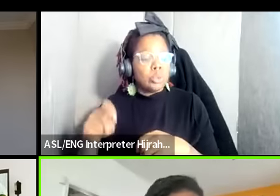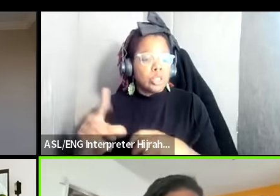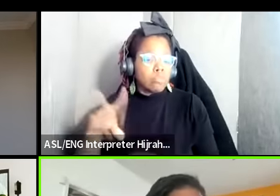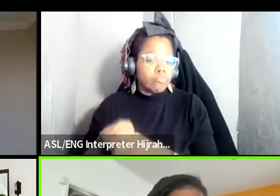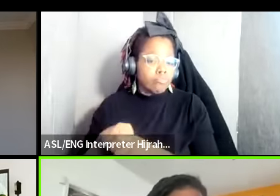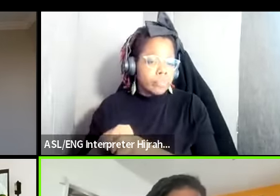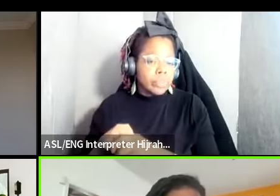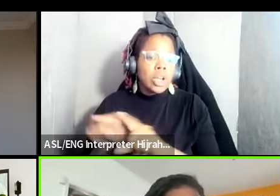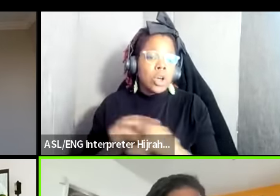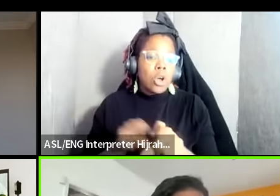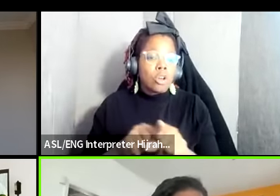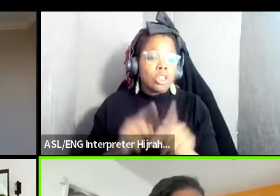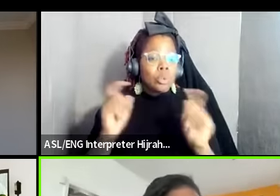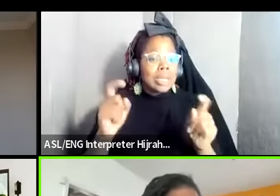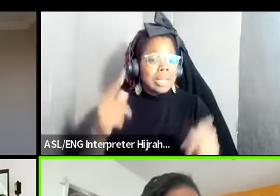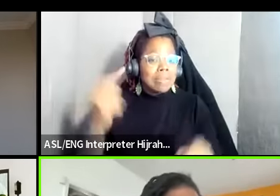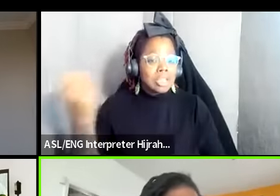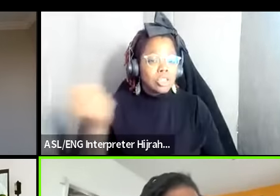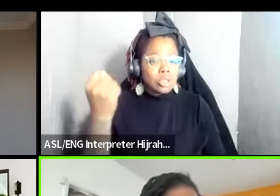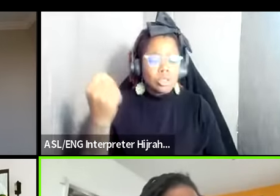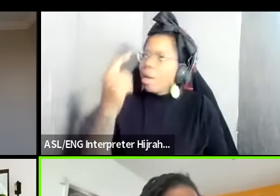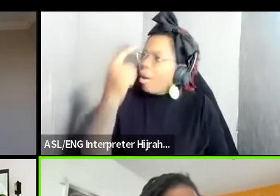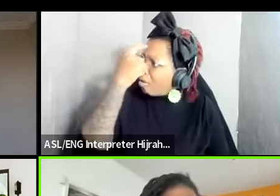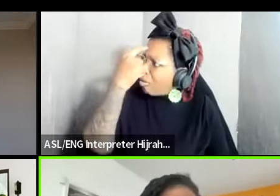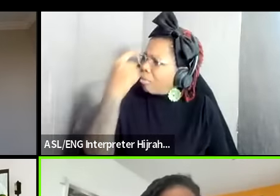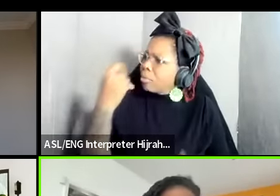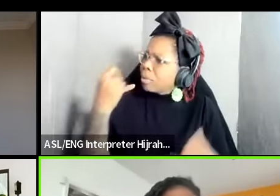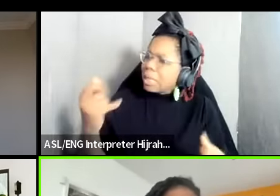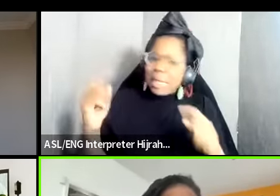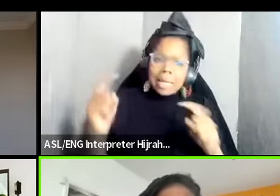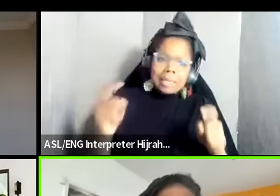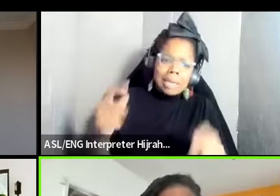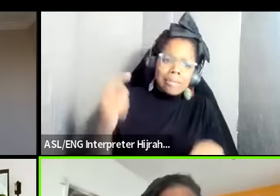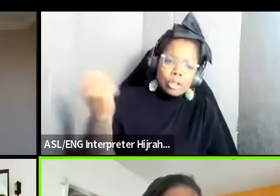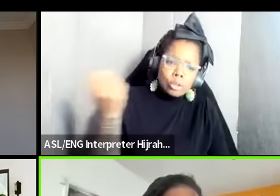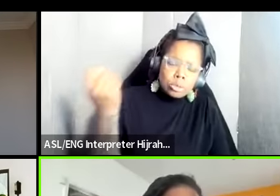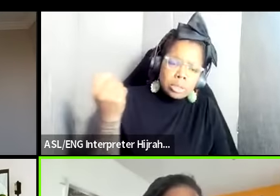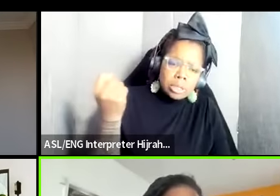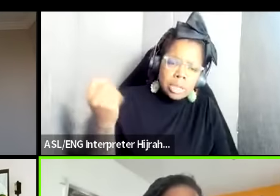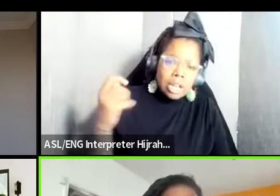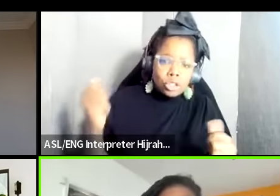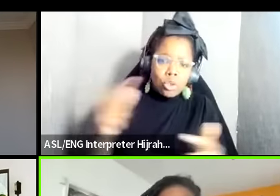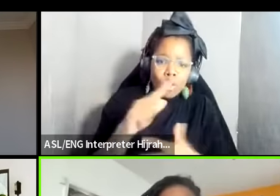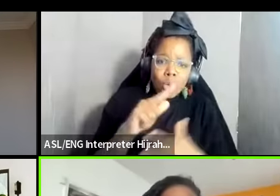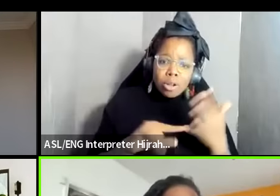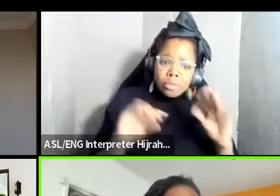Tuesday I was like it's given Tuesday friends so all of these organizations you know that